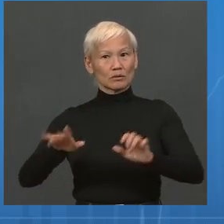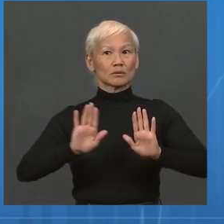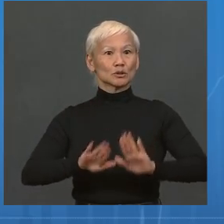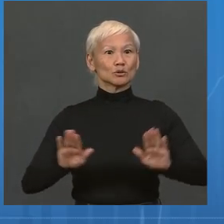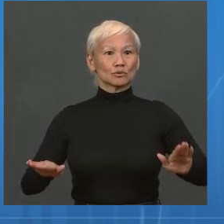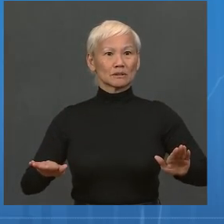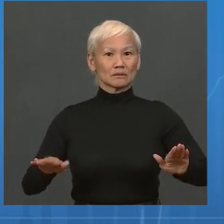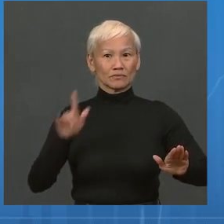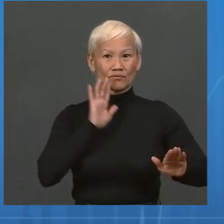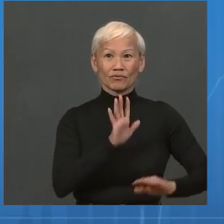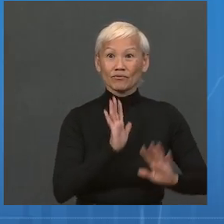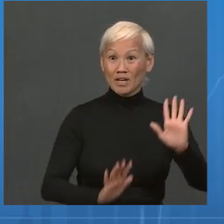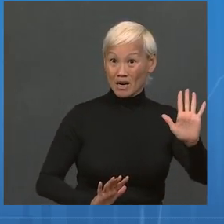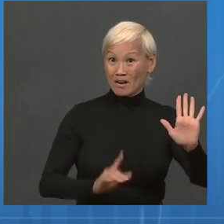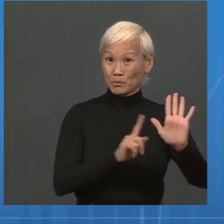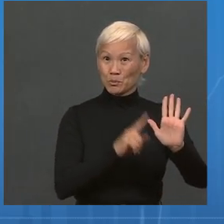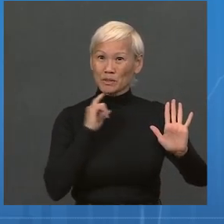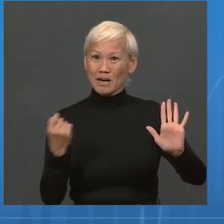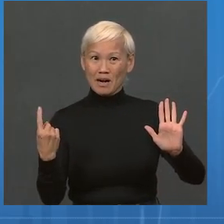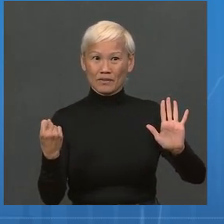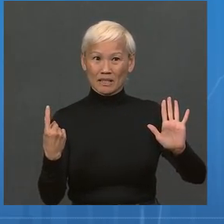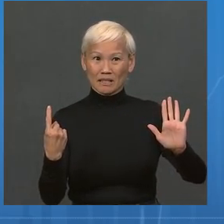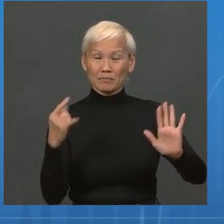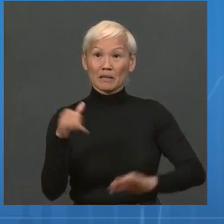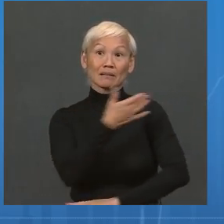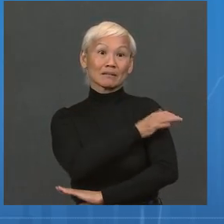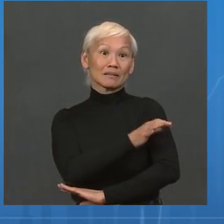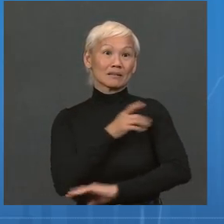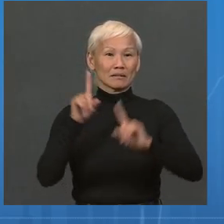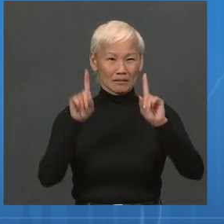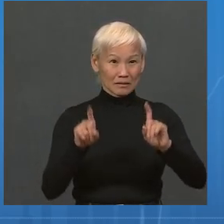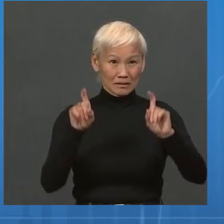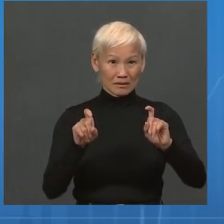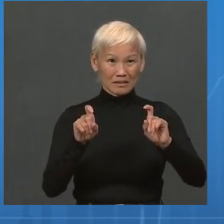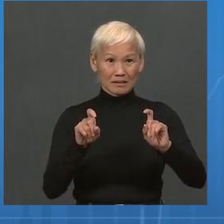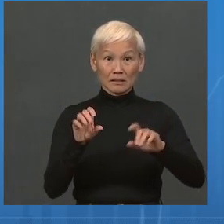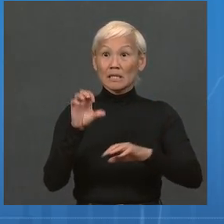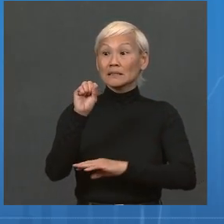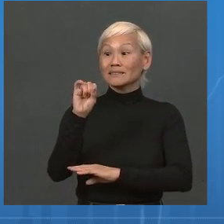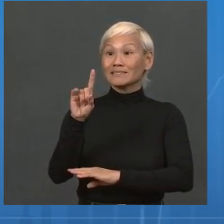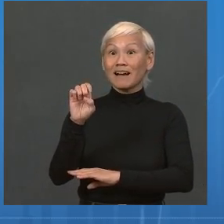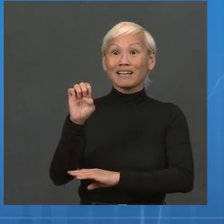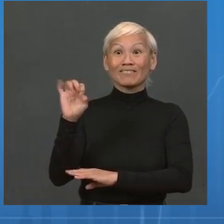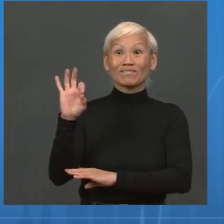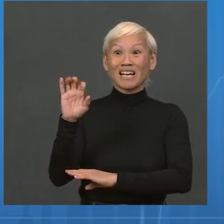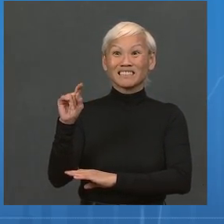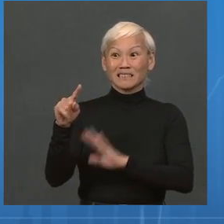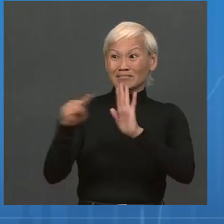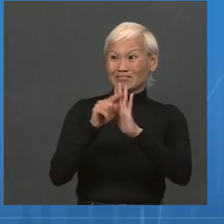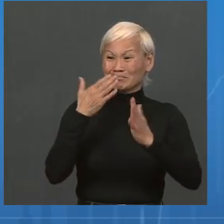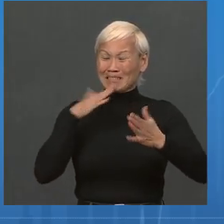In clinical trials, vaccine side effects were mild, self-limiting, and similar to those seen in adults